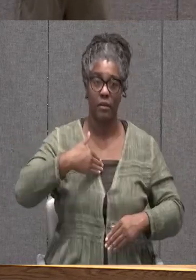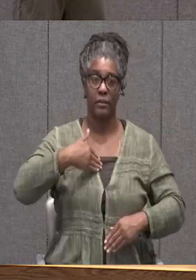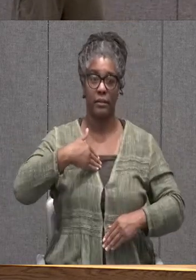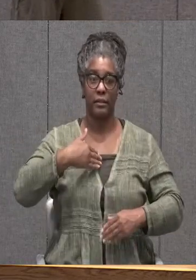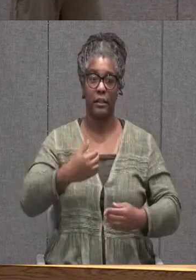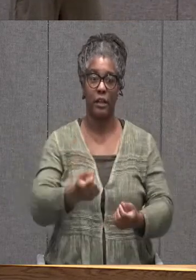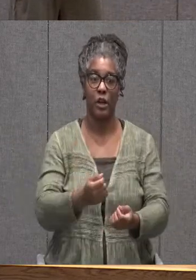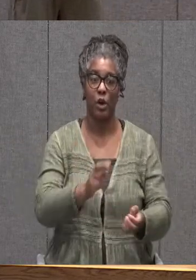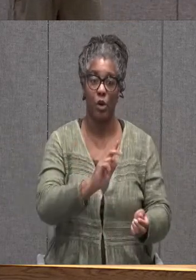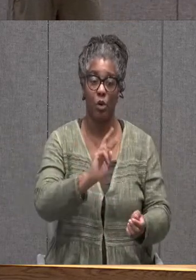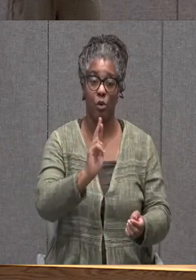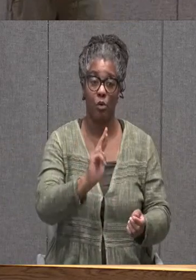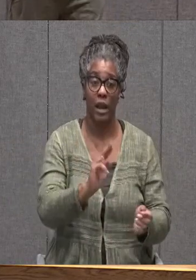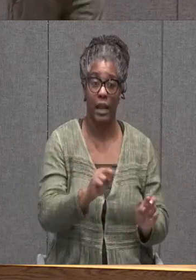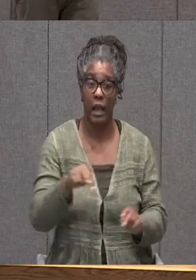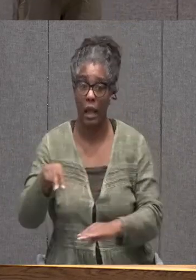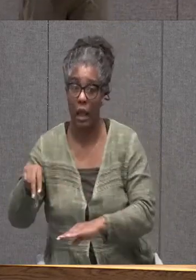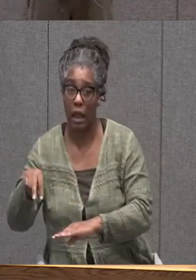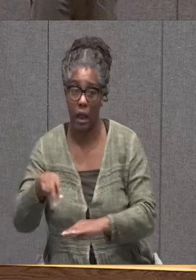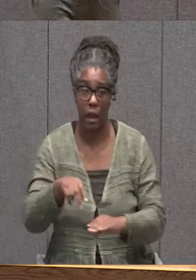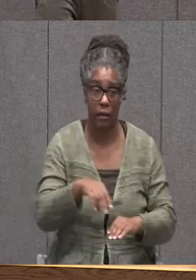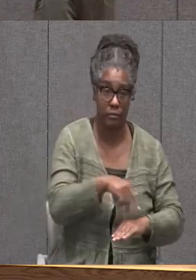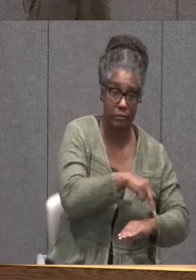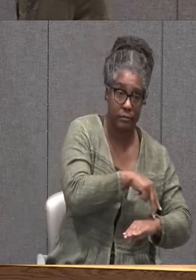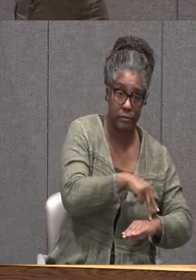(in foreign language)